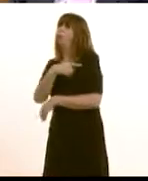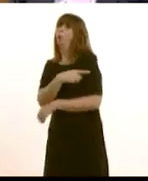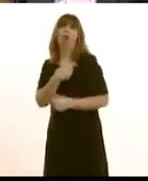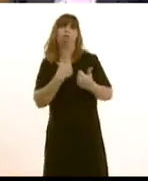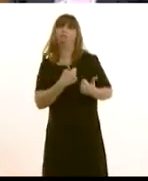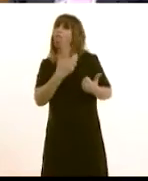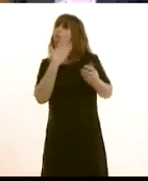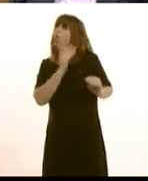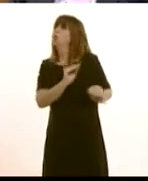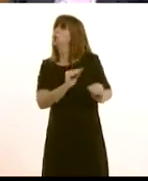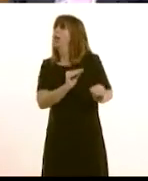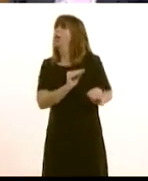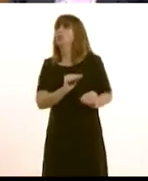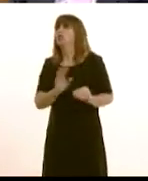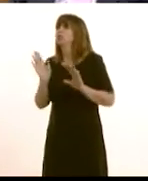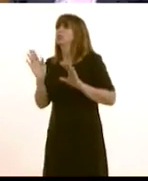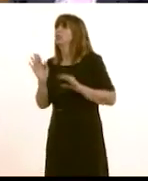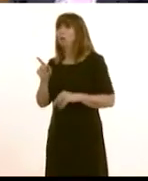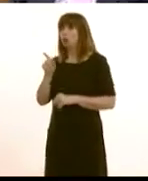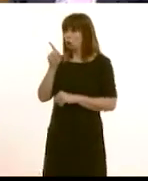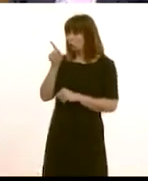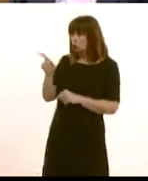something wrong with the Welsh education system, when theyíve been responsible for the mess